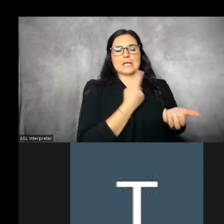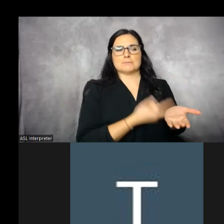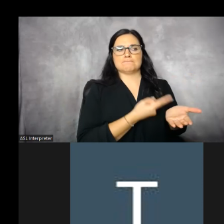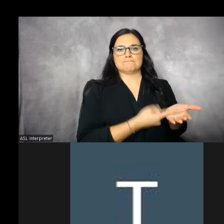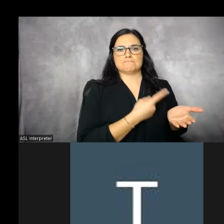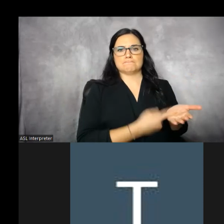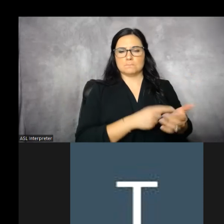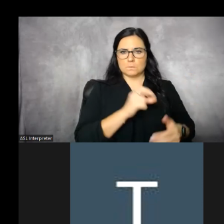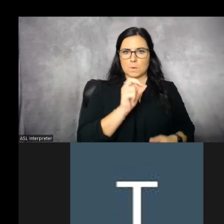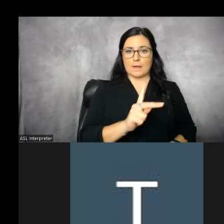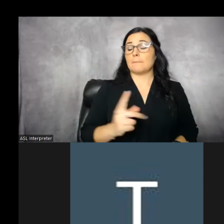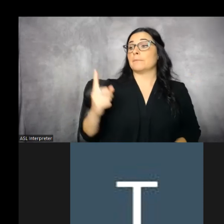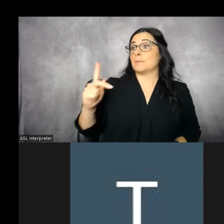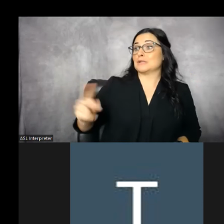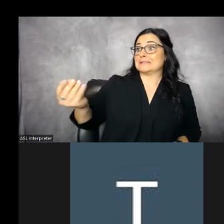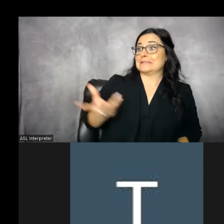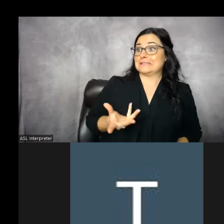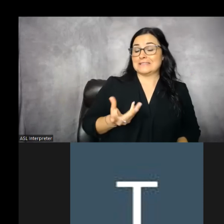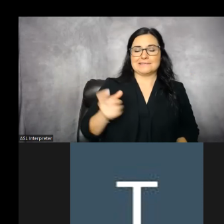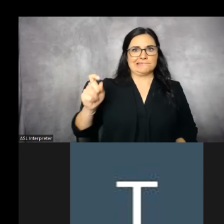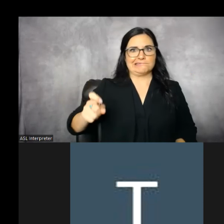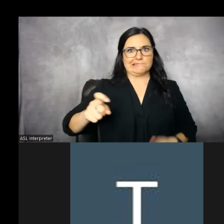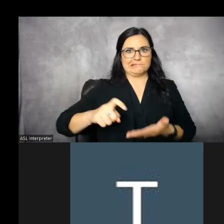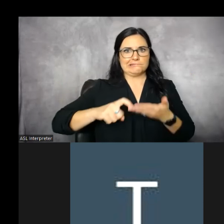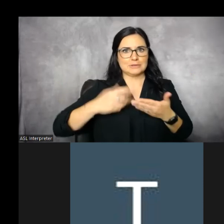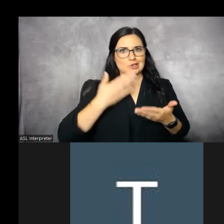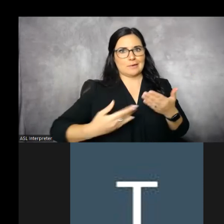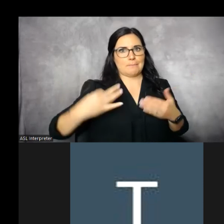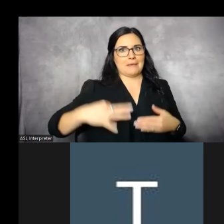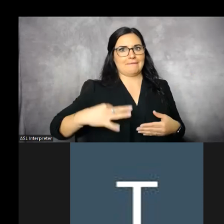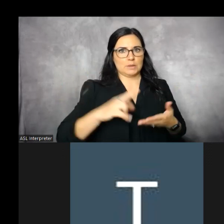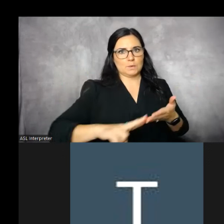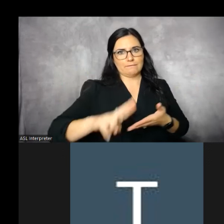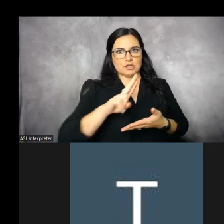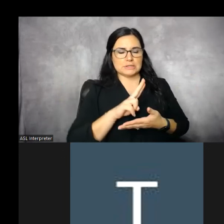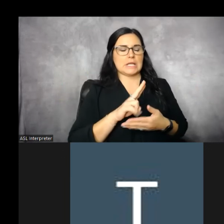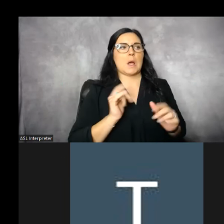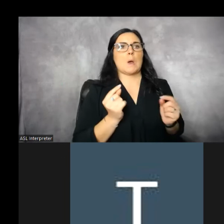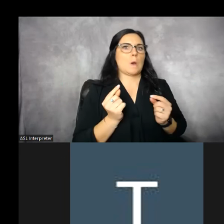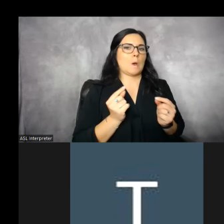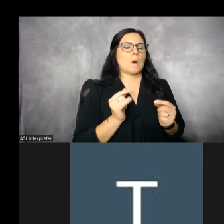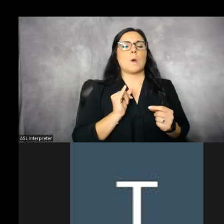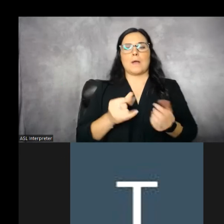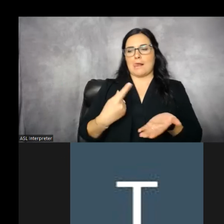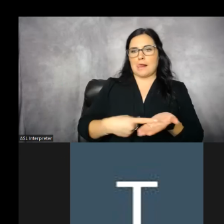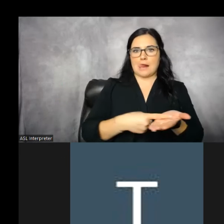once someone tells them that this is something that would be good for the university or the college to have is, okay, we're going to upgrade these number